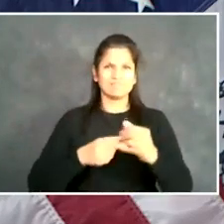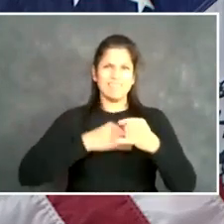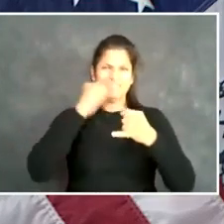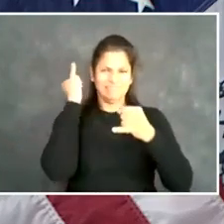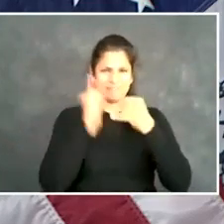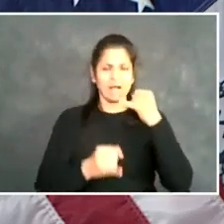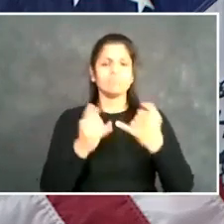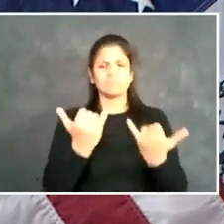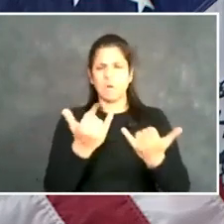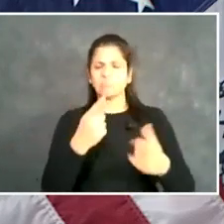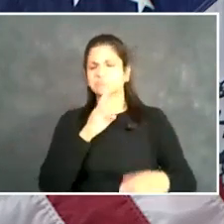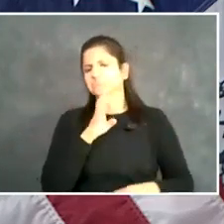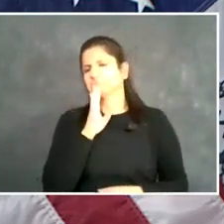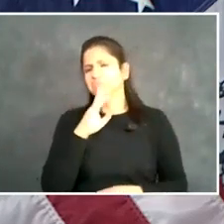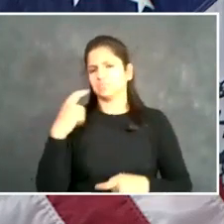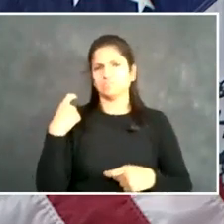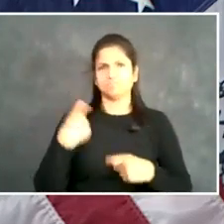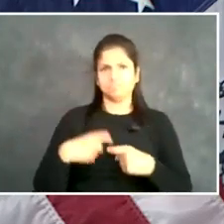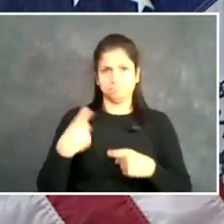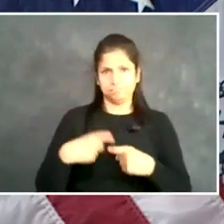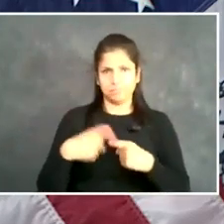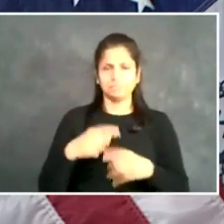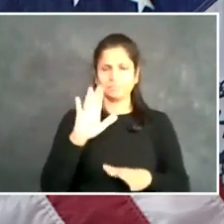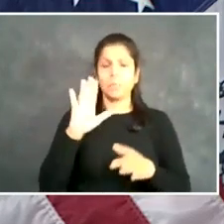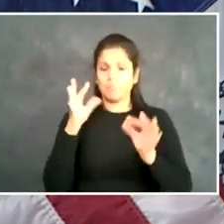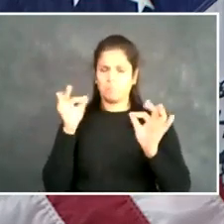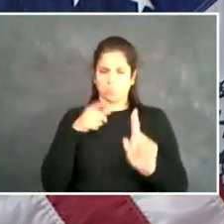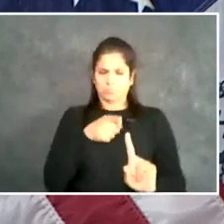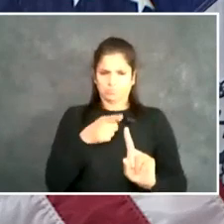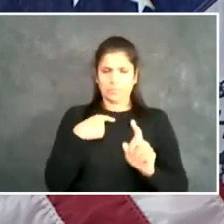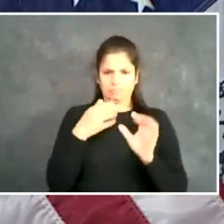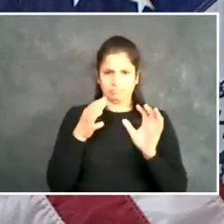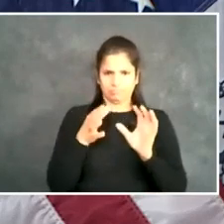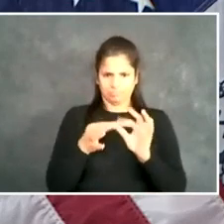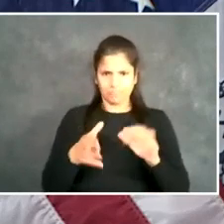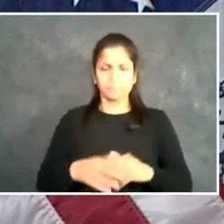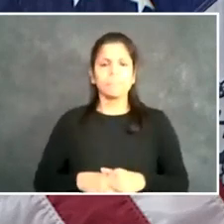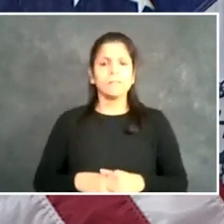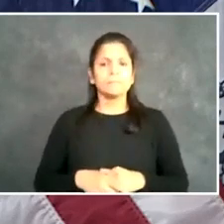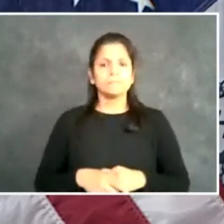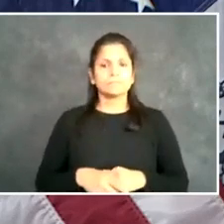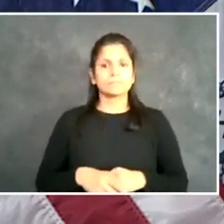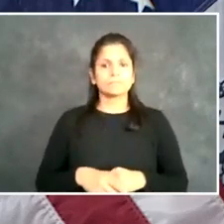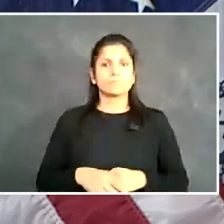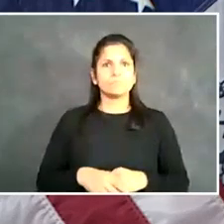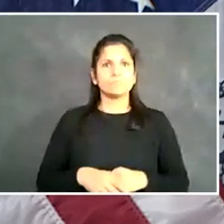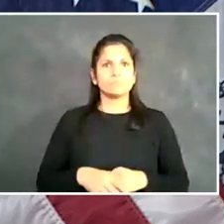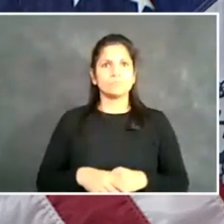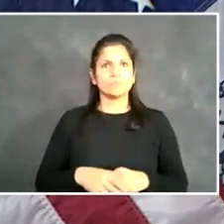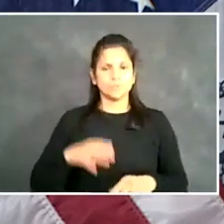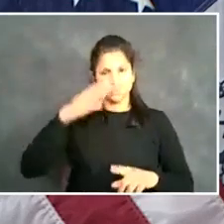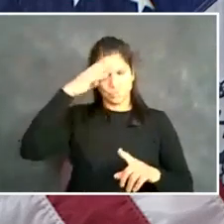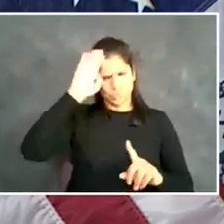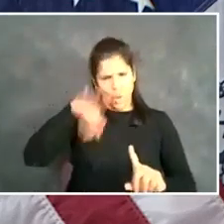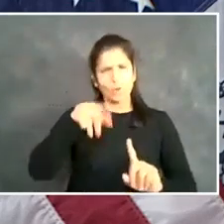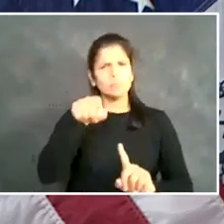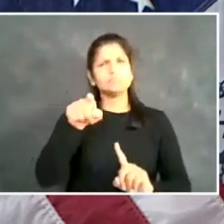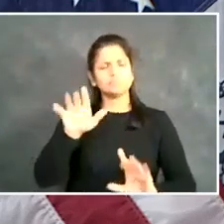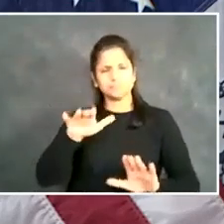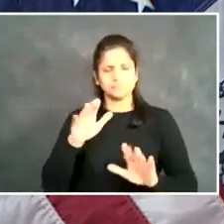FEW WORDS IN SPANISH. THEN WE'LL OPEN TO OUR COLLEAGUES IN THE MEDIA.